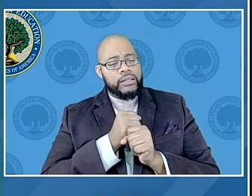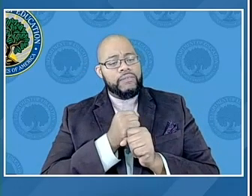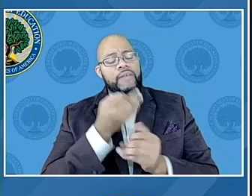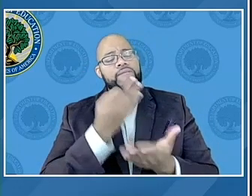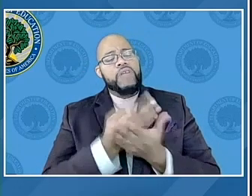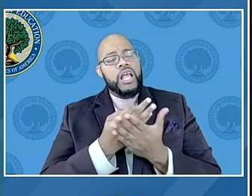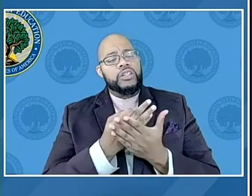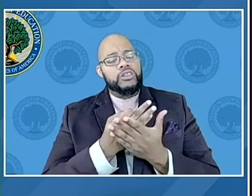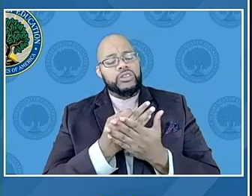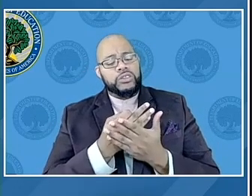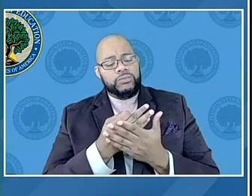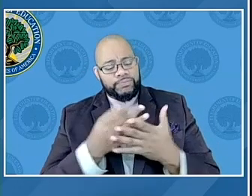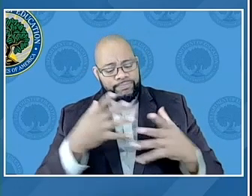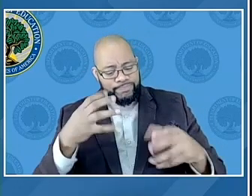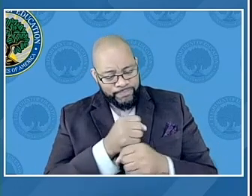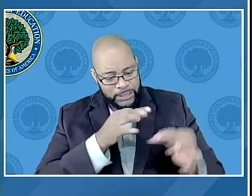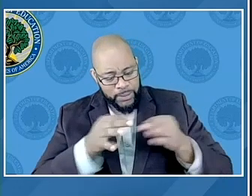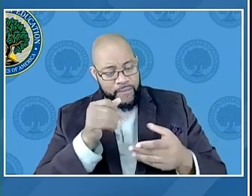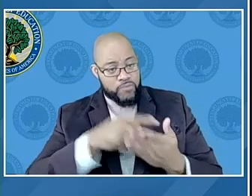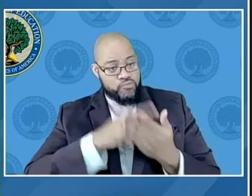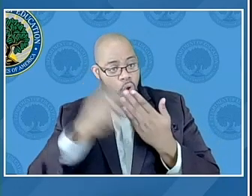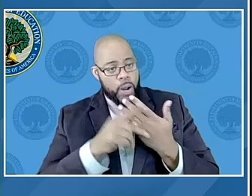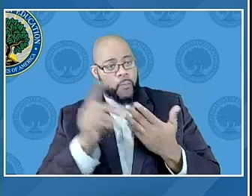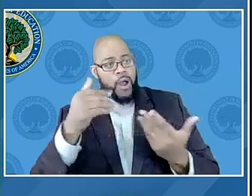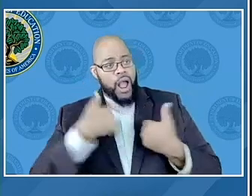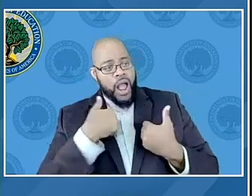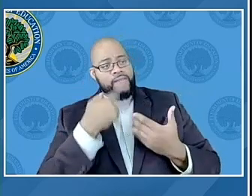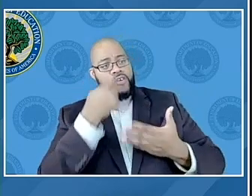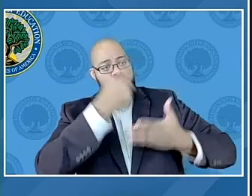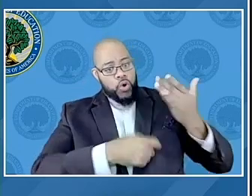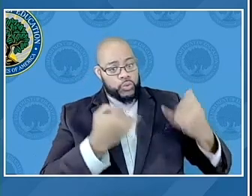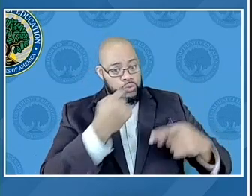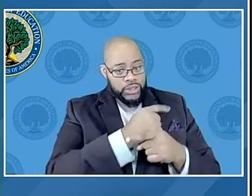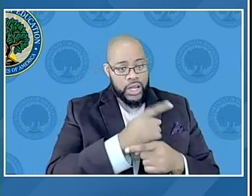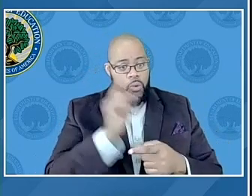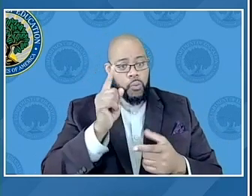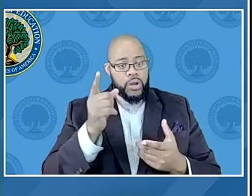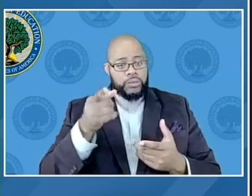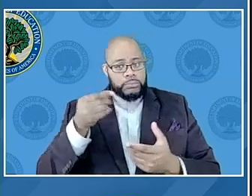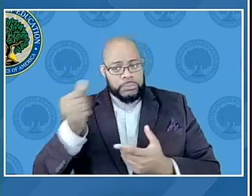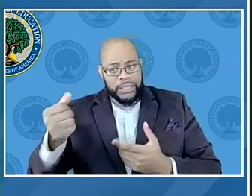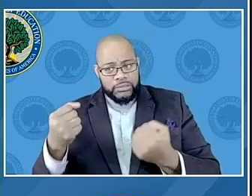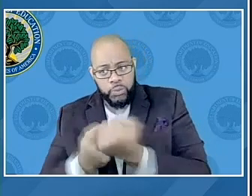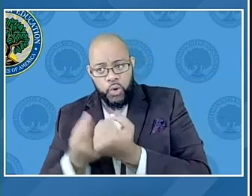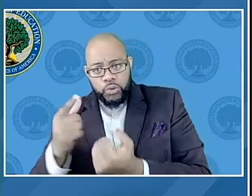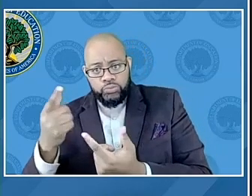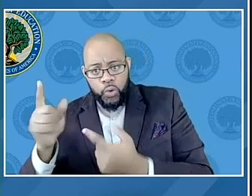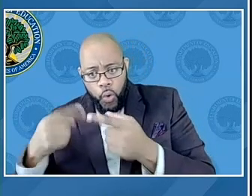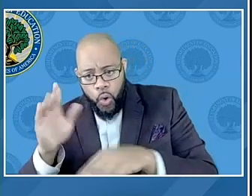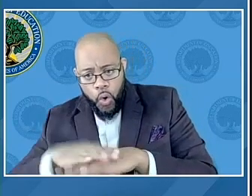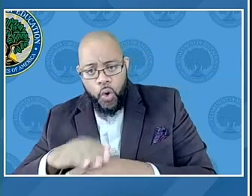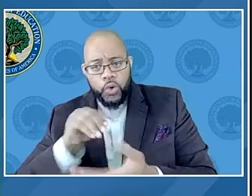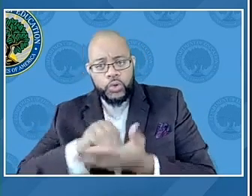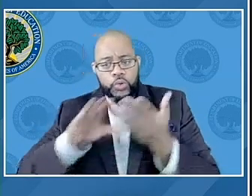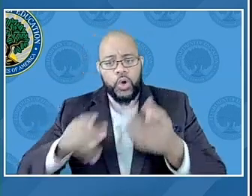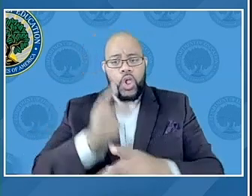programs and where there is cost today, where the subsidy goes, particularly on student loans for Stafford and Grad PLUS